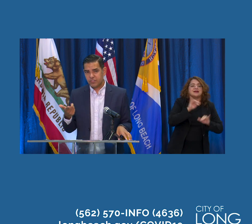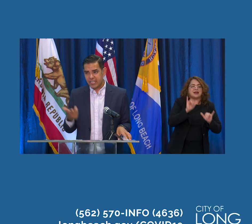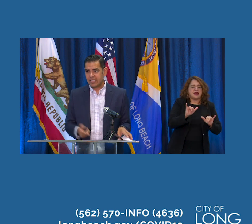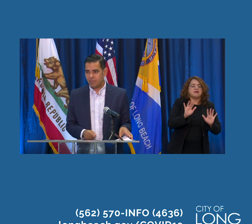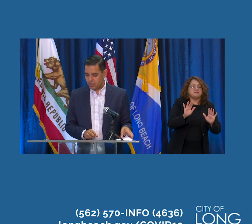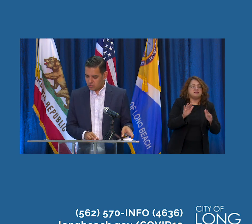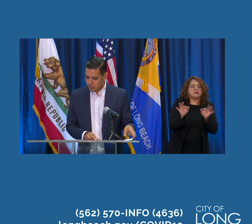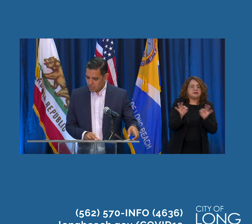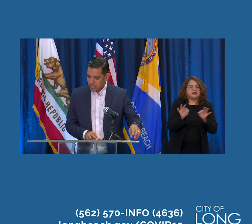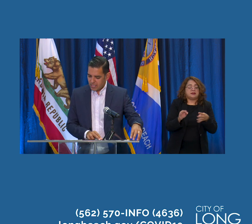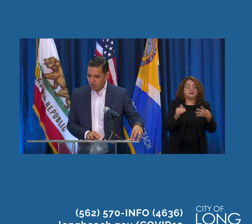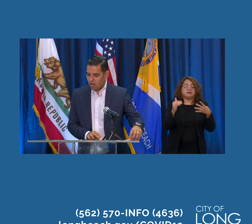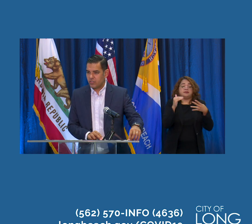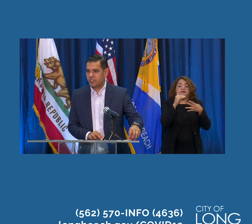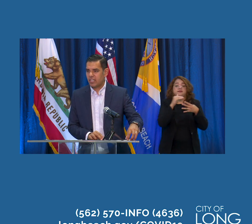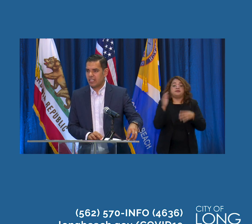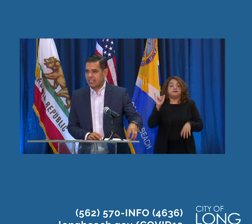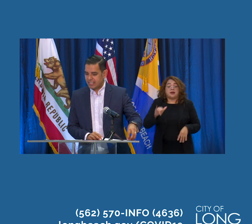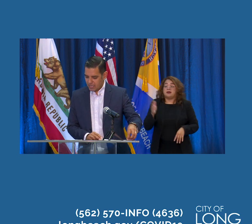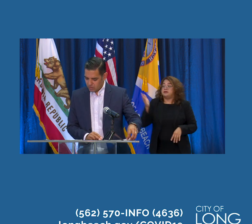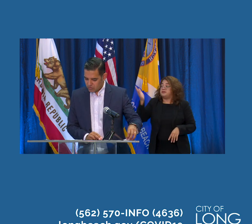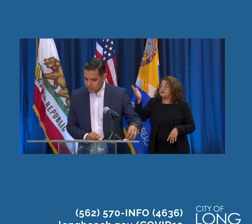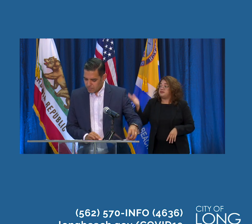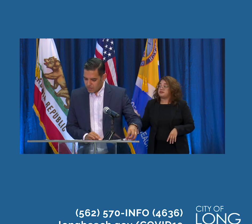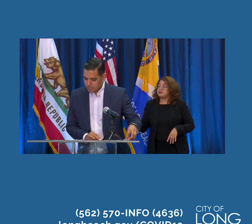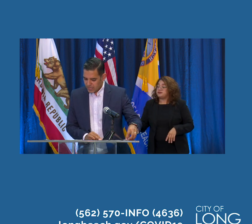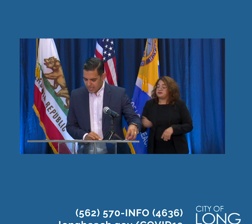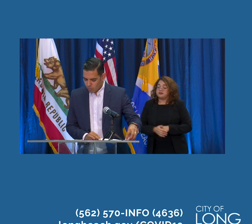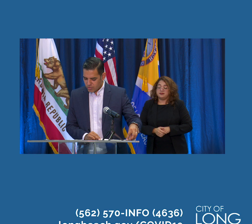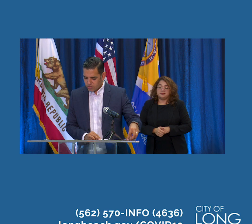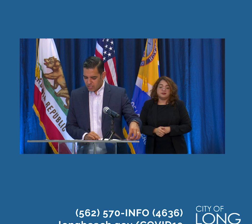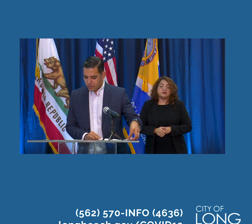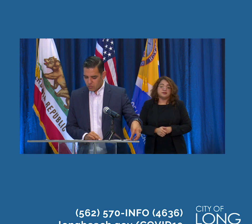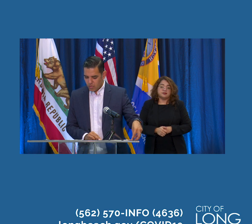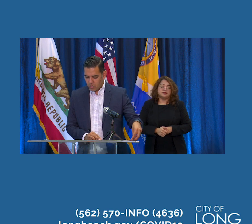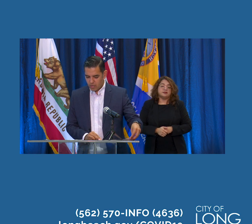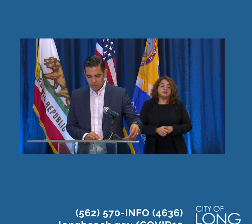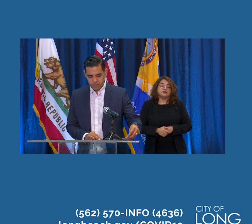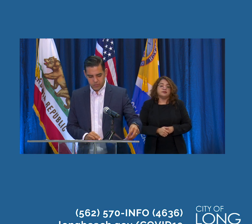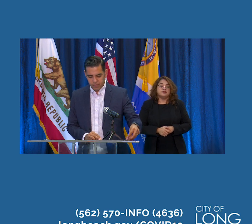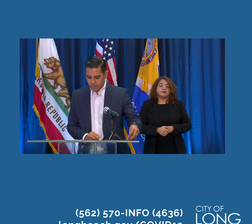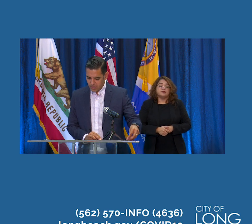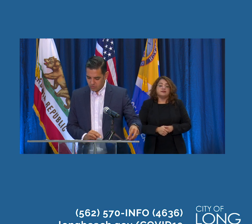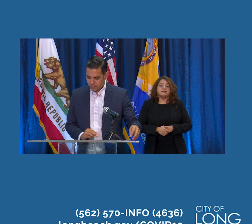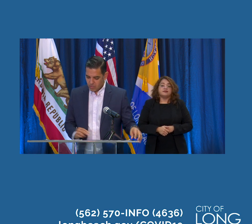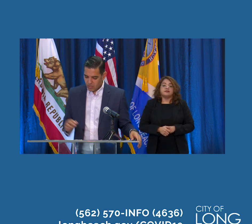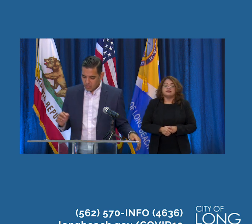The second image are the state indicators. And I want to just give you some information.